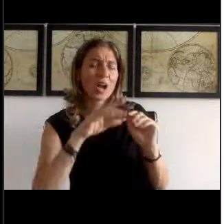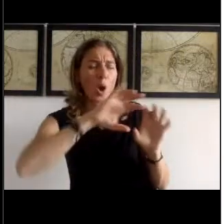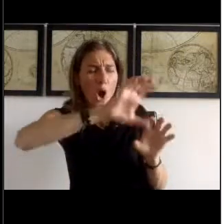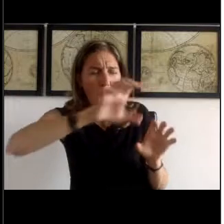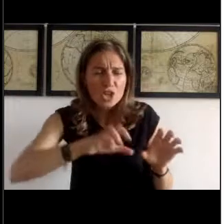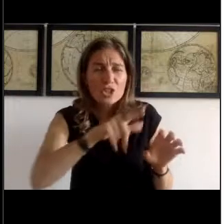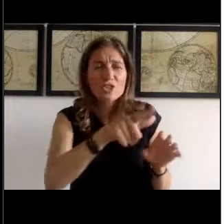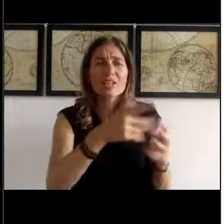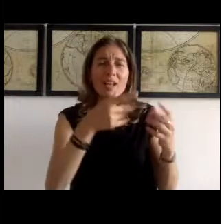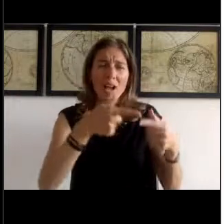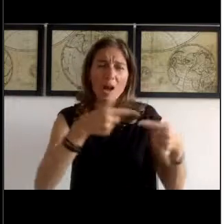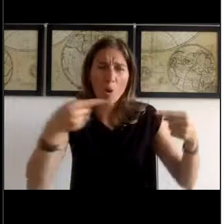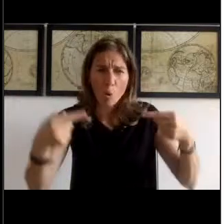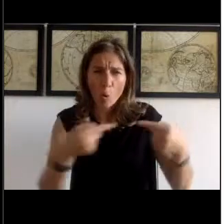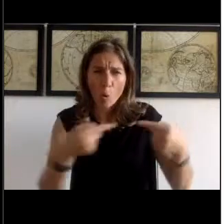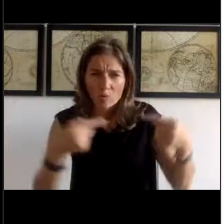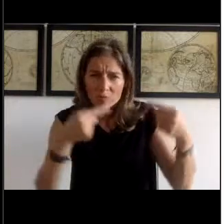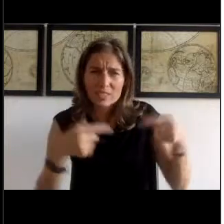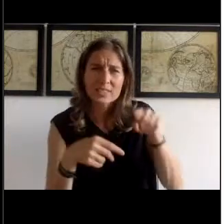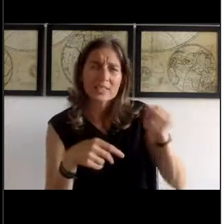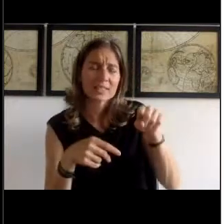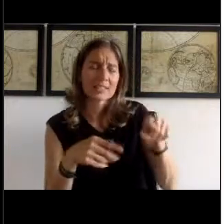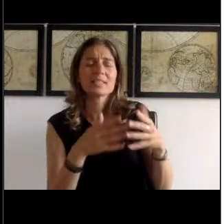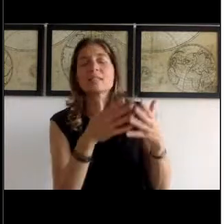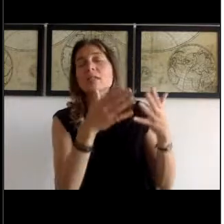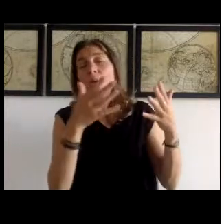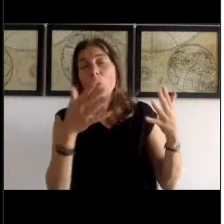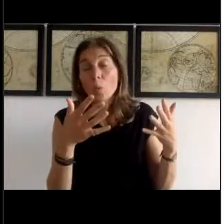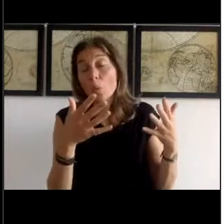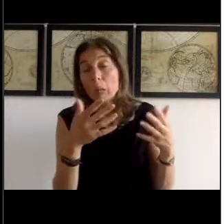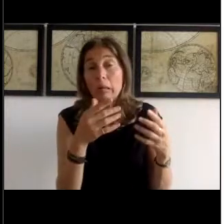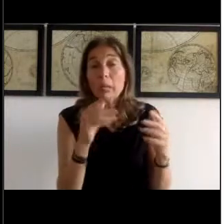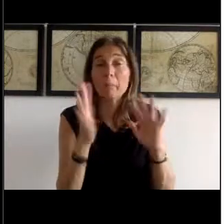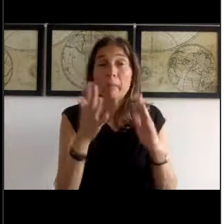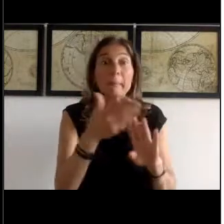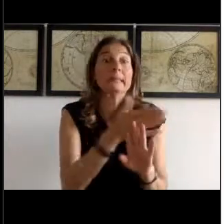Probably it is also easier to facilitate this type of support